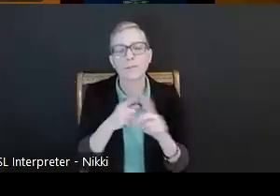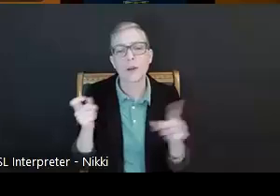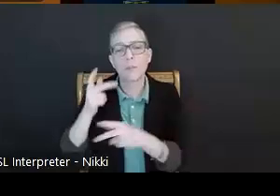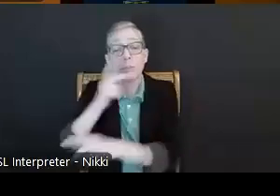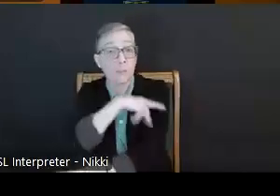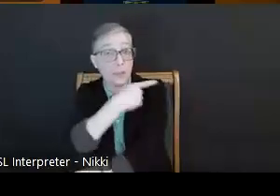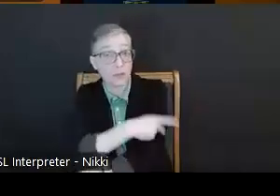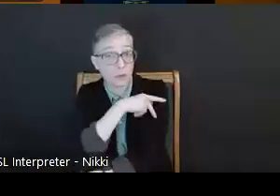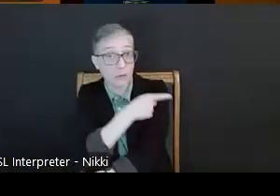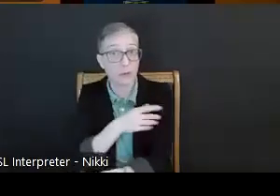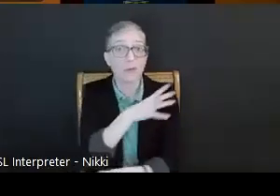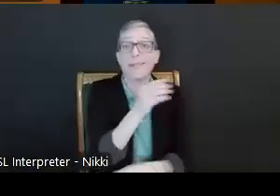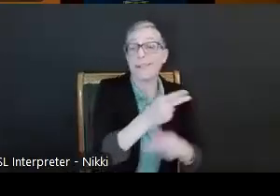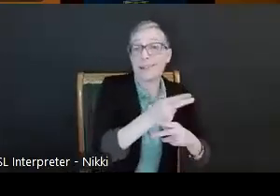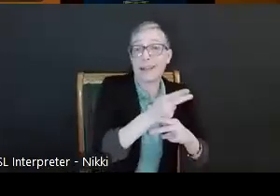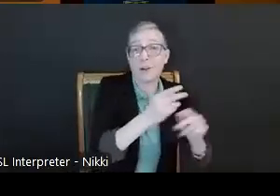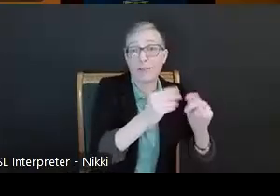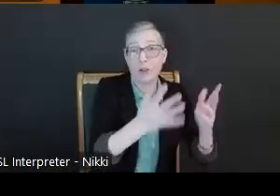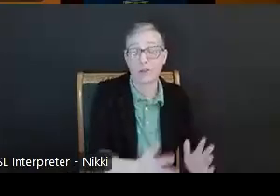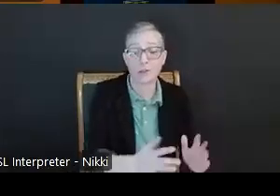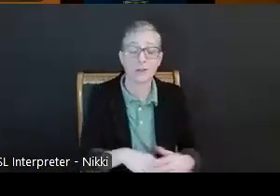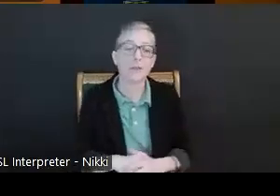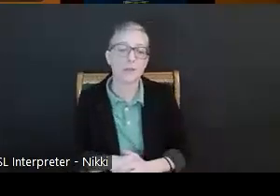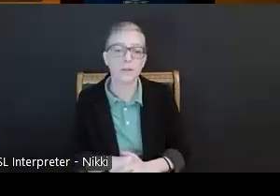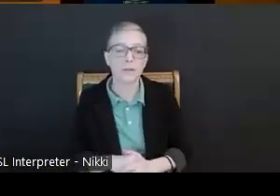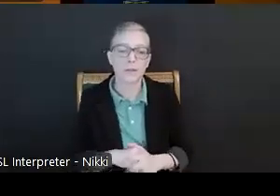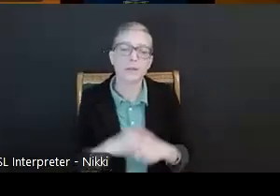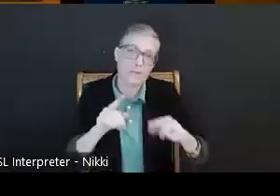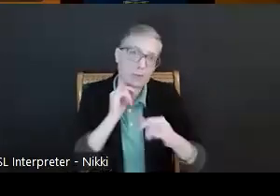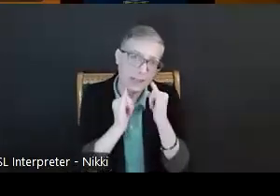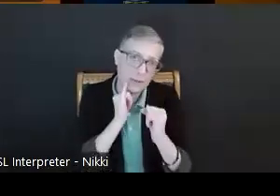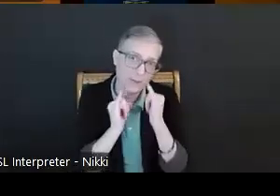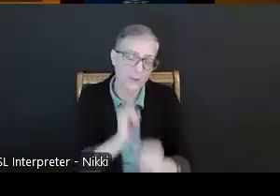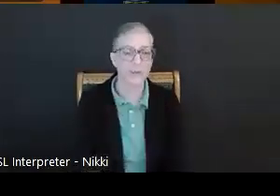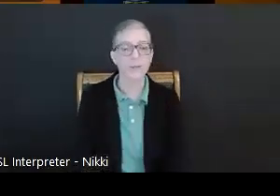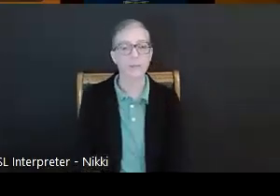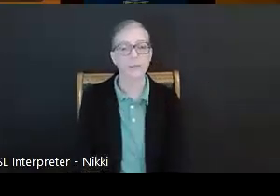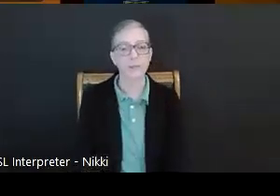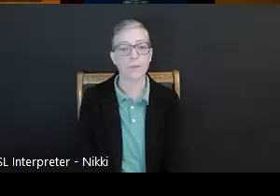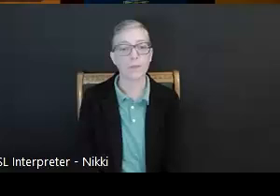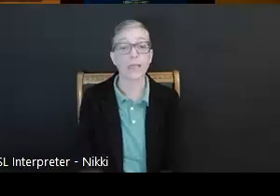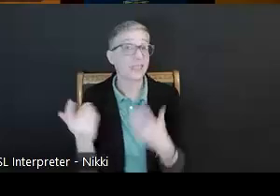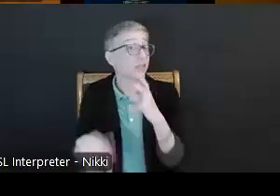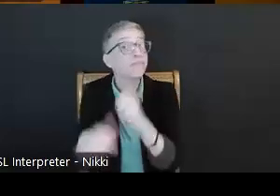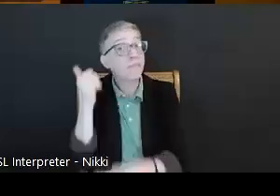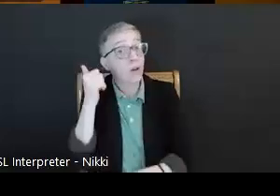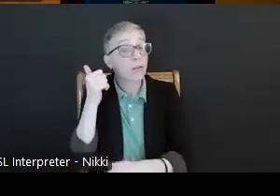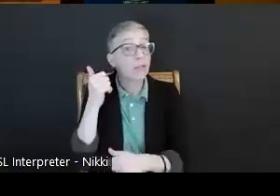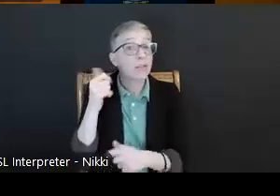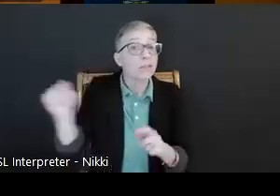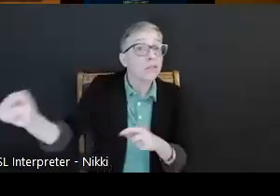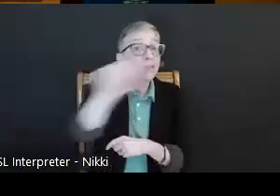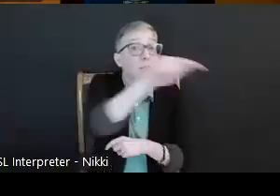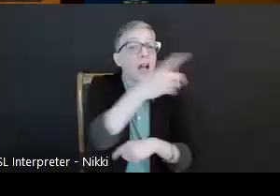the interview uh provided uh pretty overwhelmingly it was very positive um we did ask about logistics